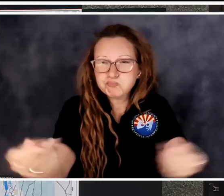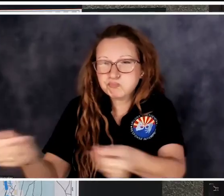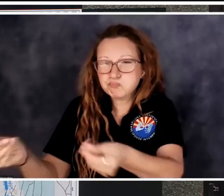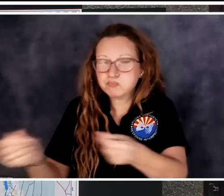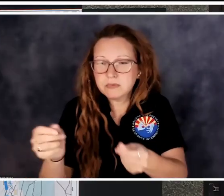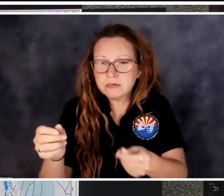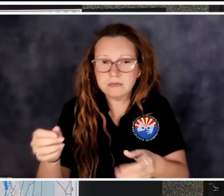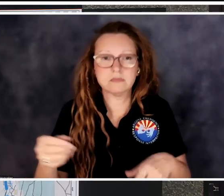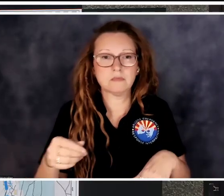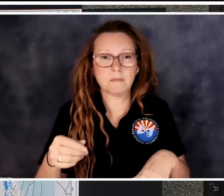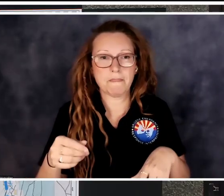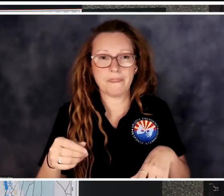And that's going to be an important thing.